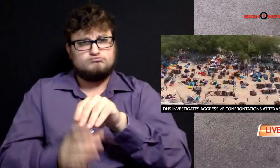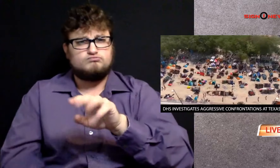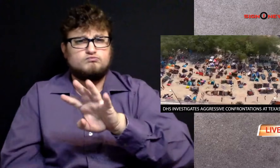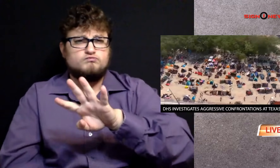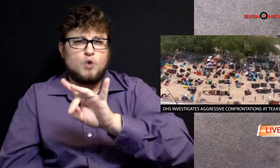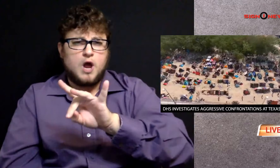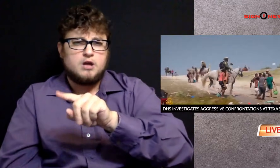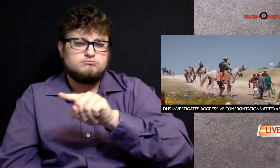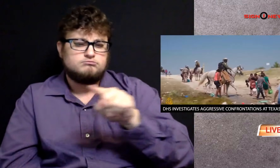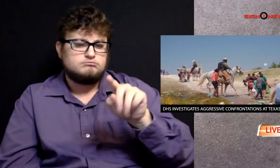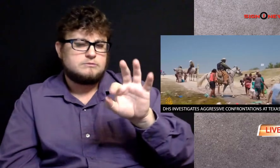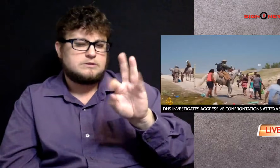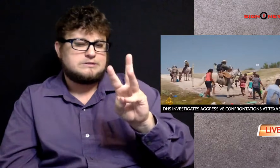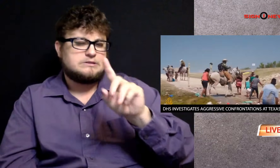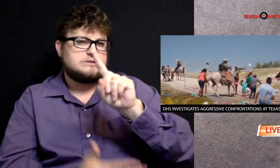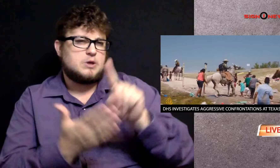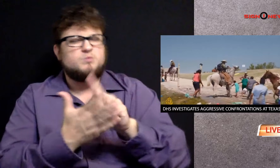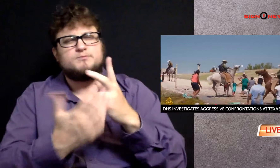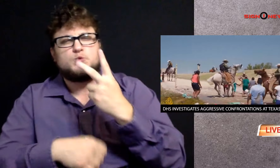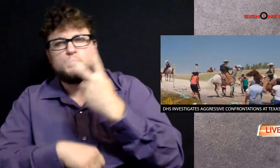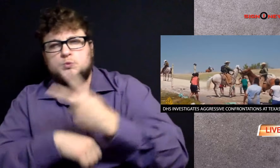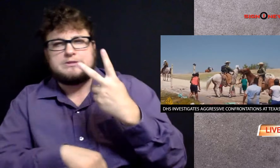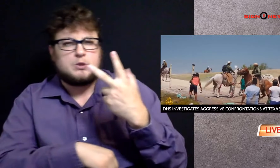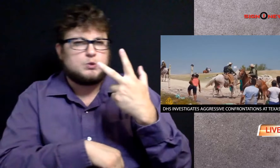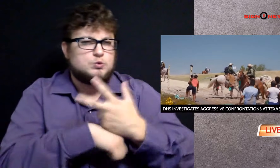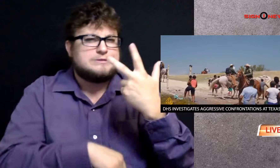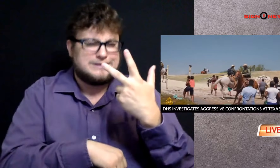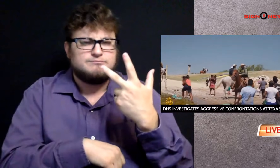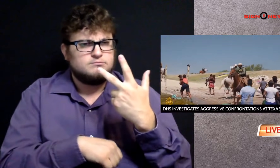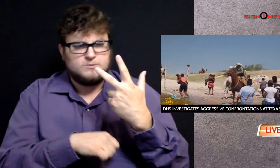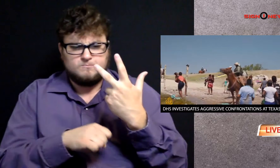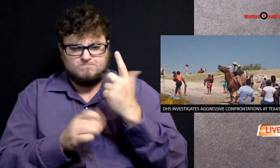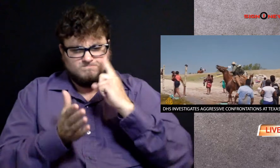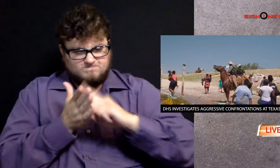investigating the situation and a dramatic change at the border is and a dramatic change at the border is expected in the next 48 to